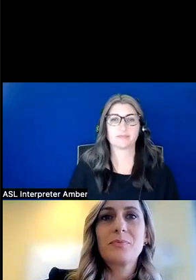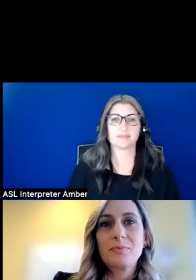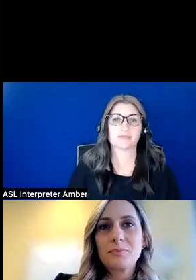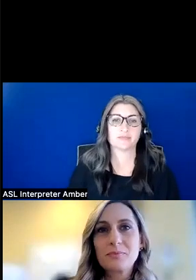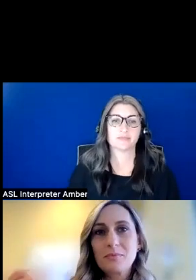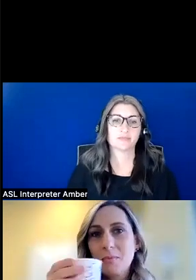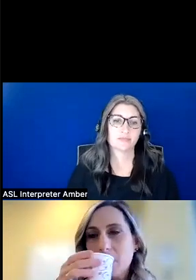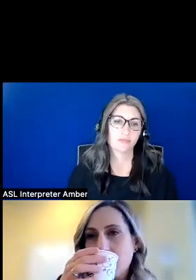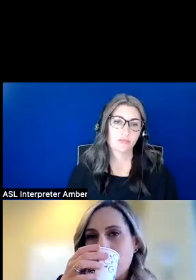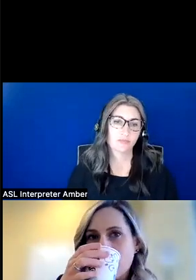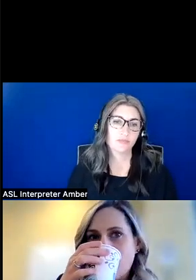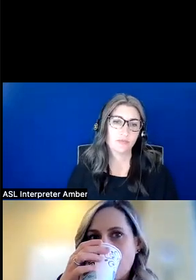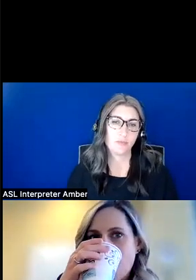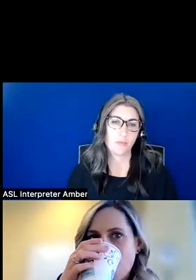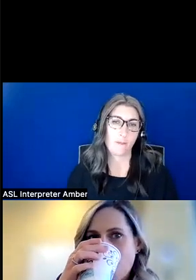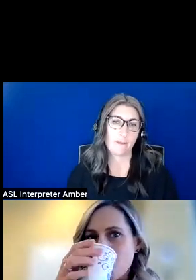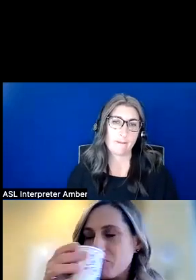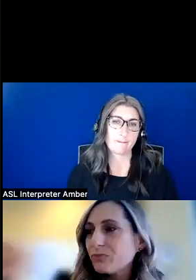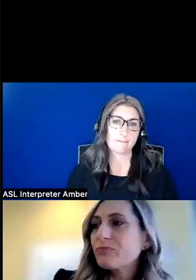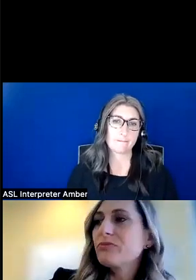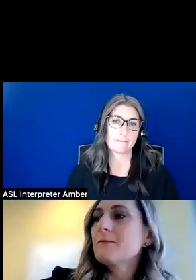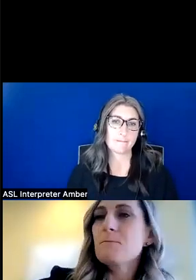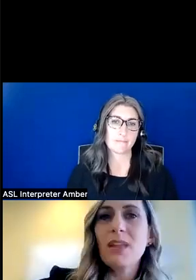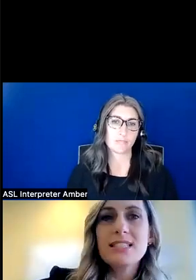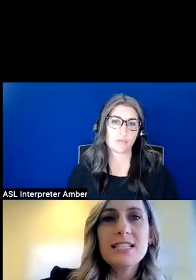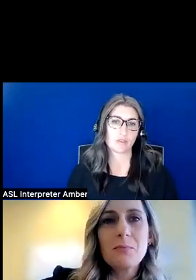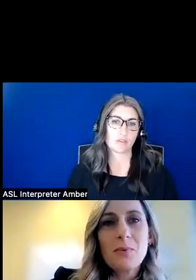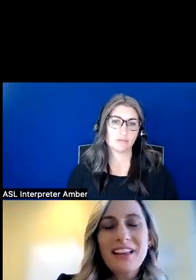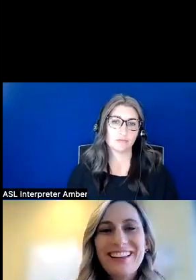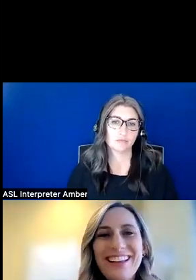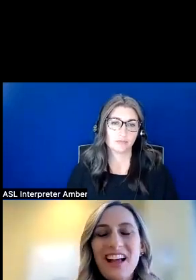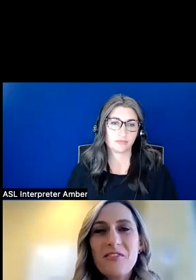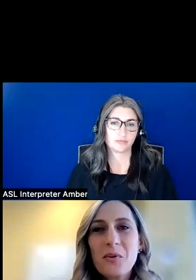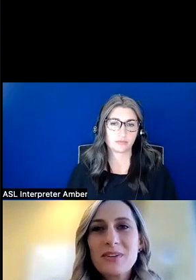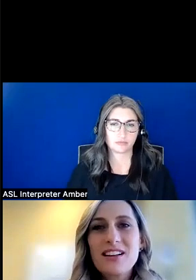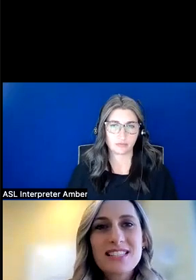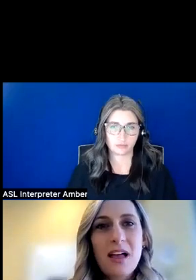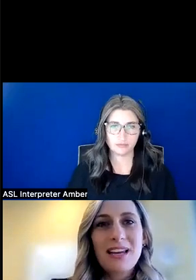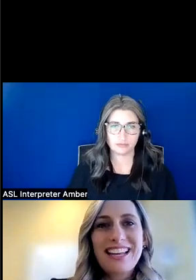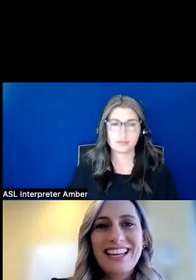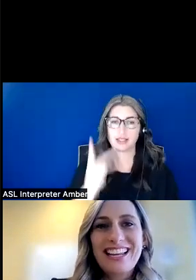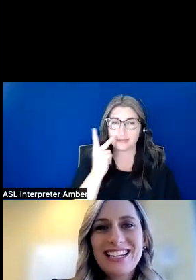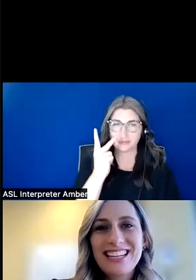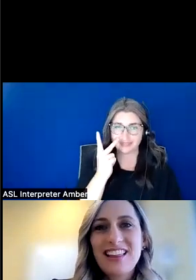I see some of your results coming in.